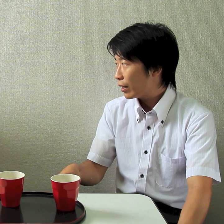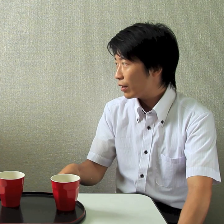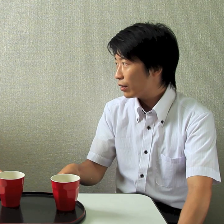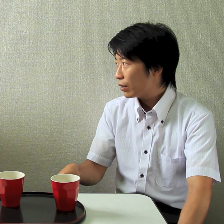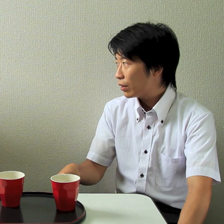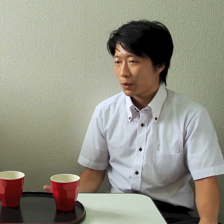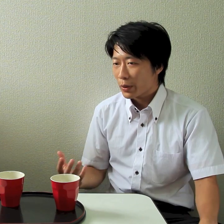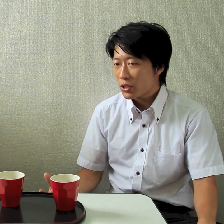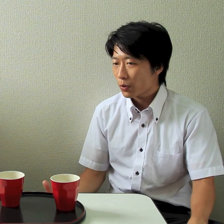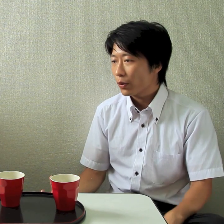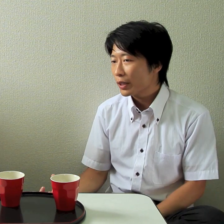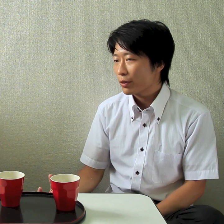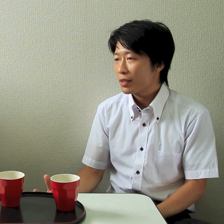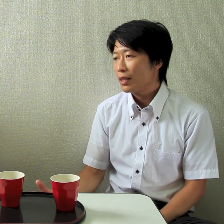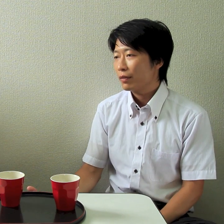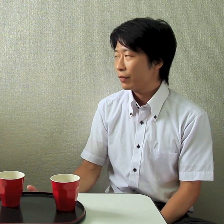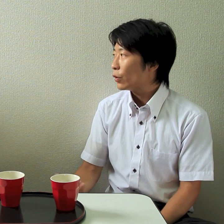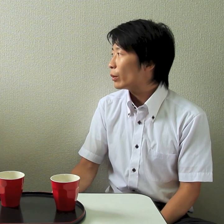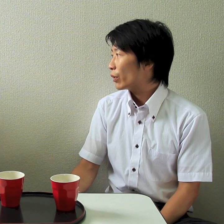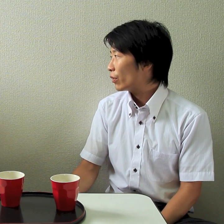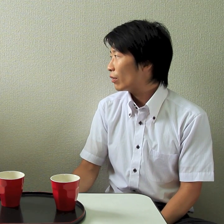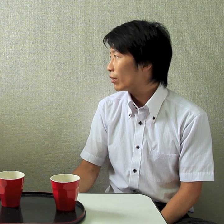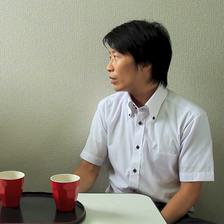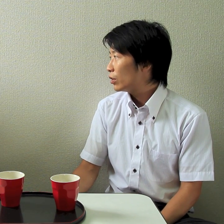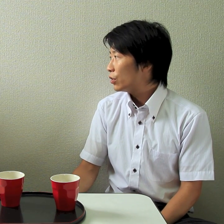your pager would only receive phone numbers